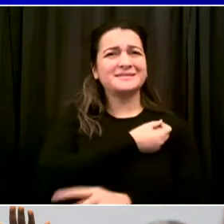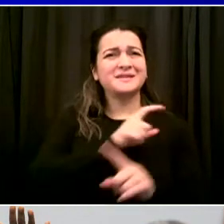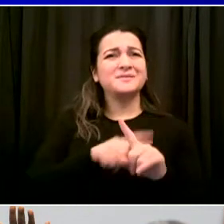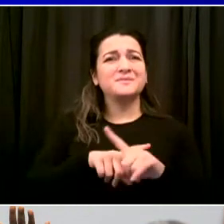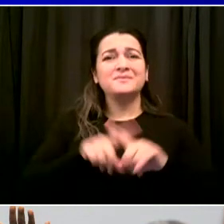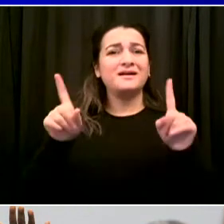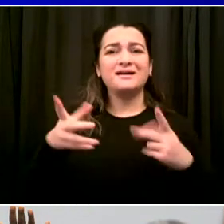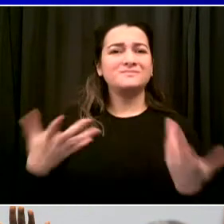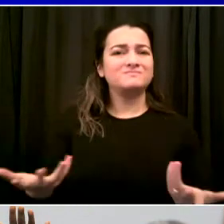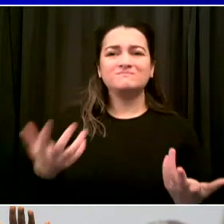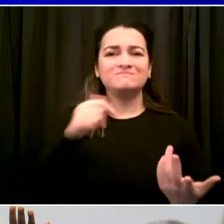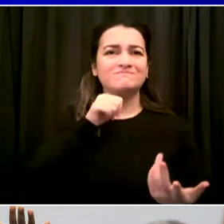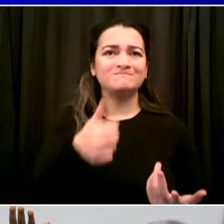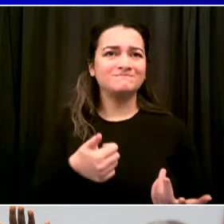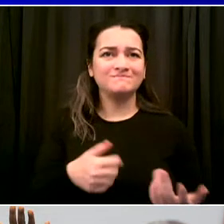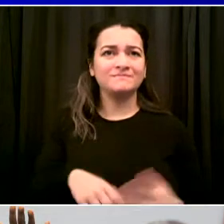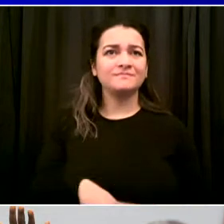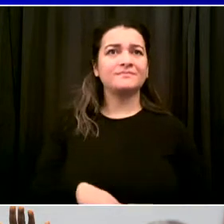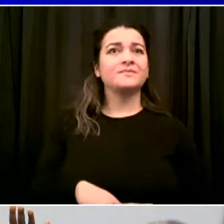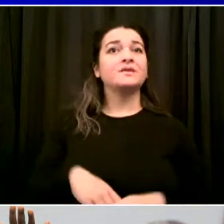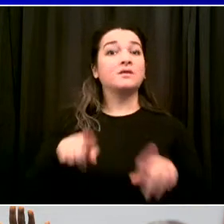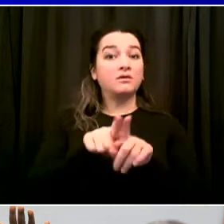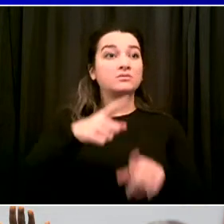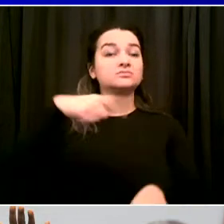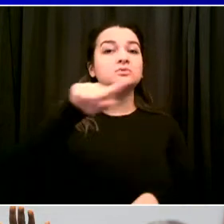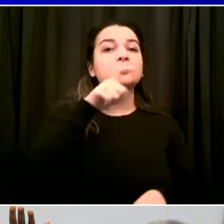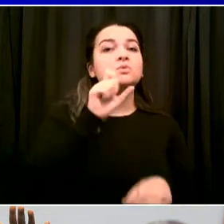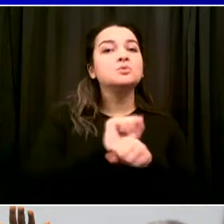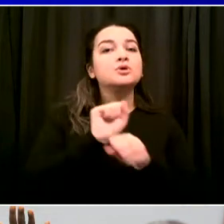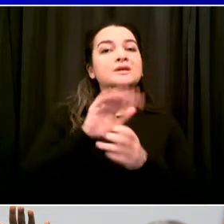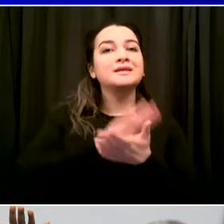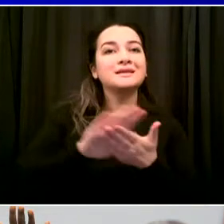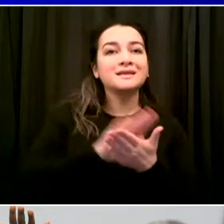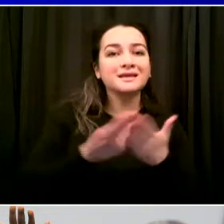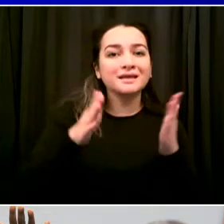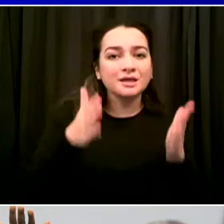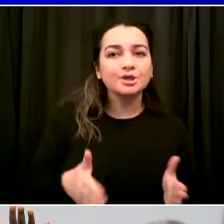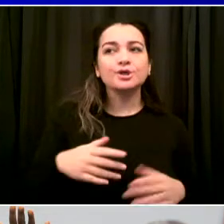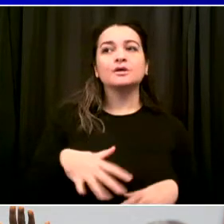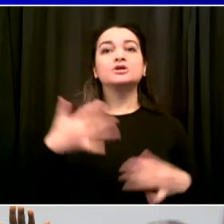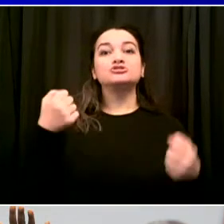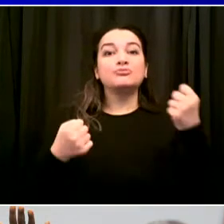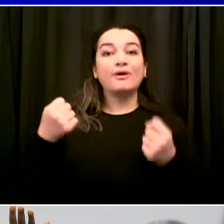GOING, LICENSED DRIVERS, FOLKS